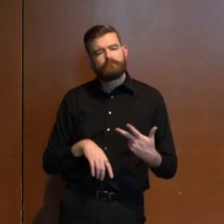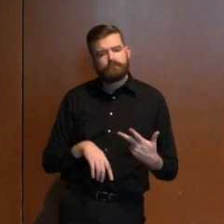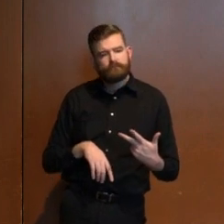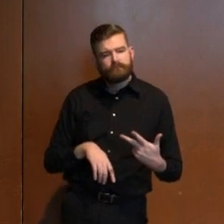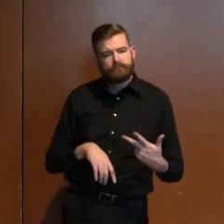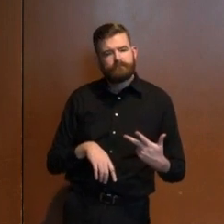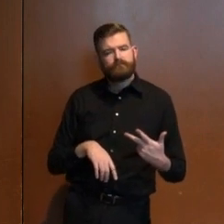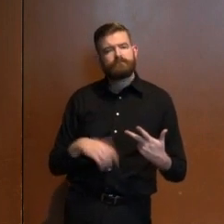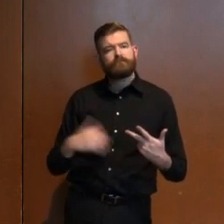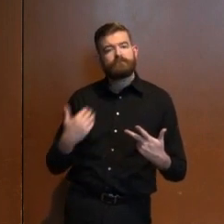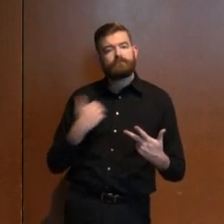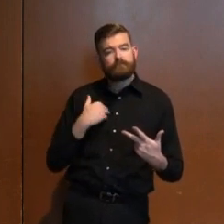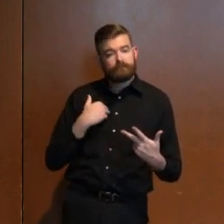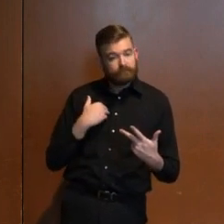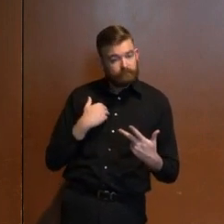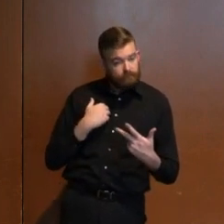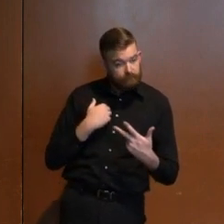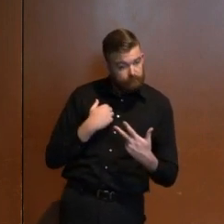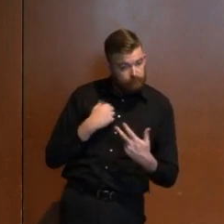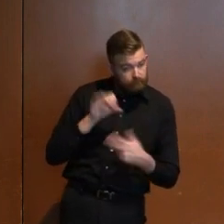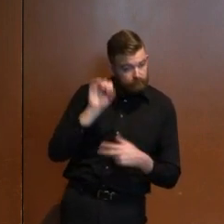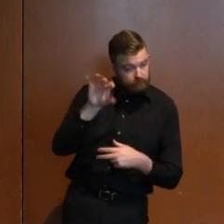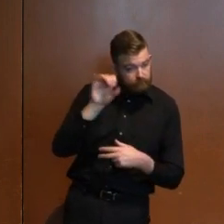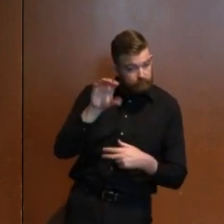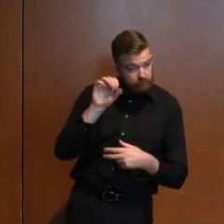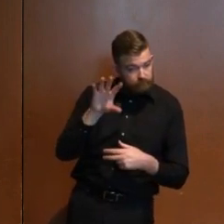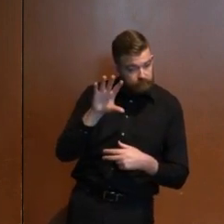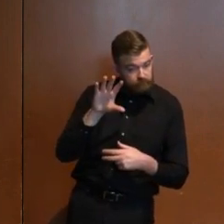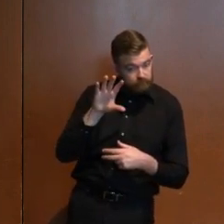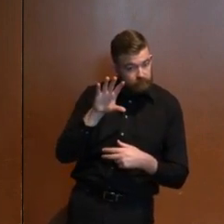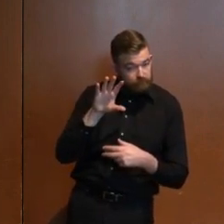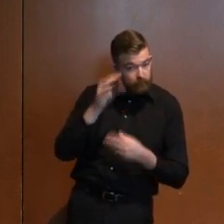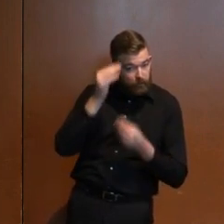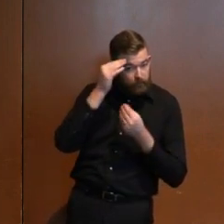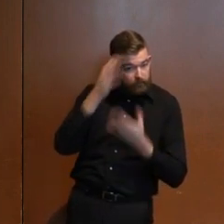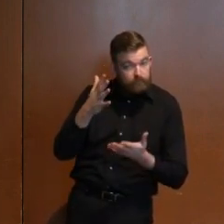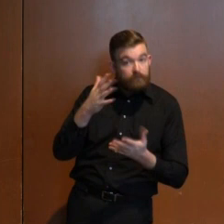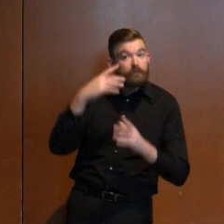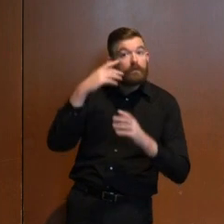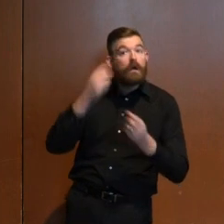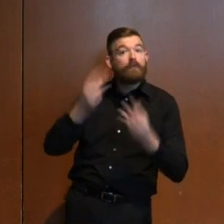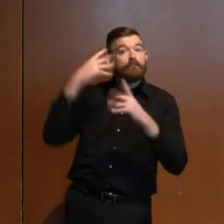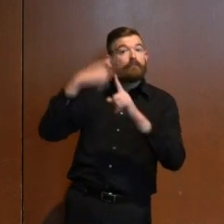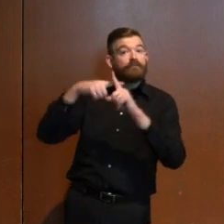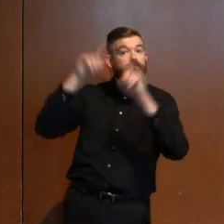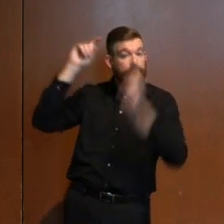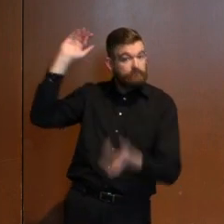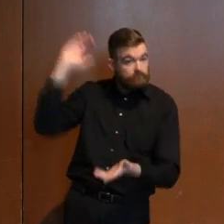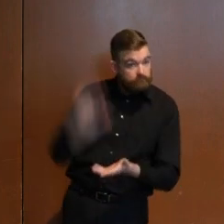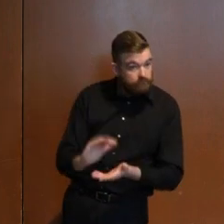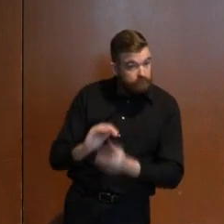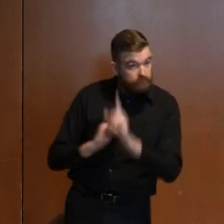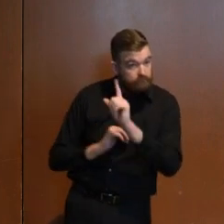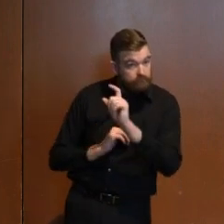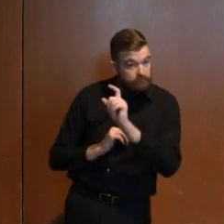SPECIFIC INTERPRETATION OF FOR THE SECOND DAY IN A ROW THE NUMBER OF POSITIVE TESTS GOING DOWN.